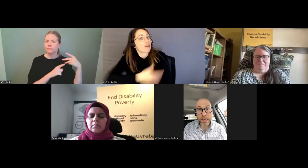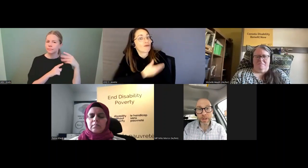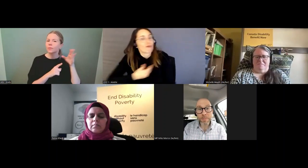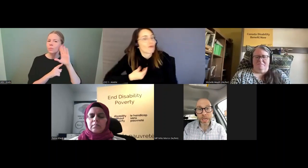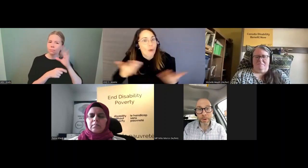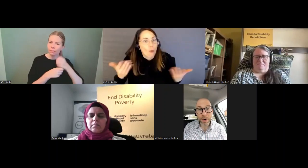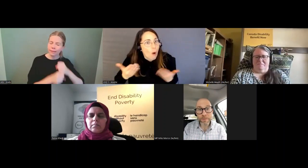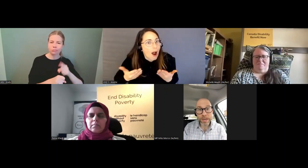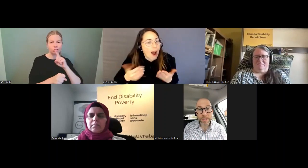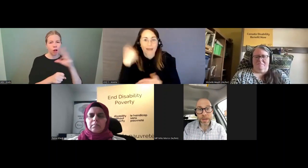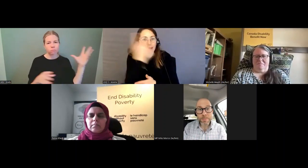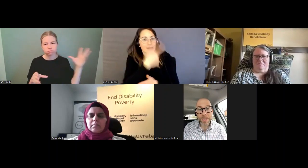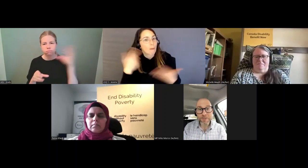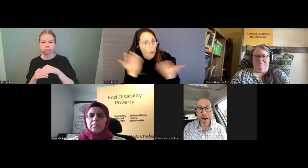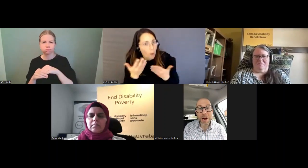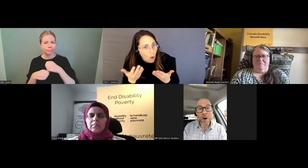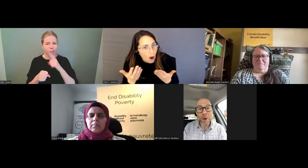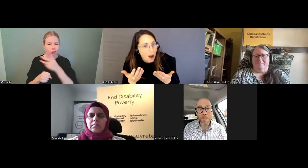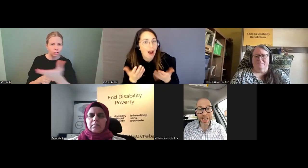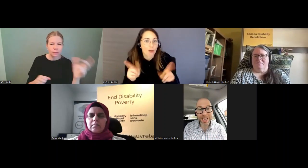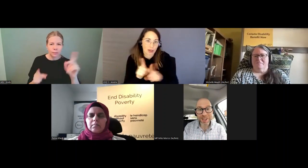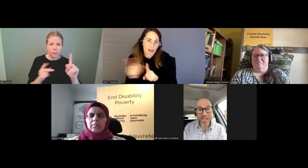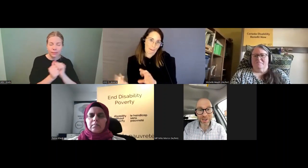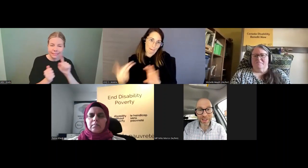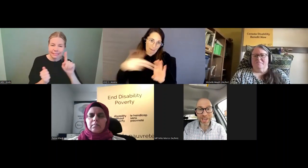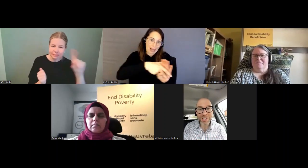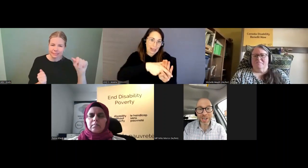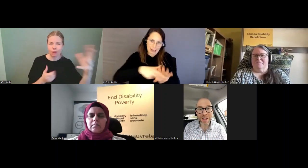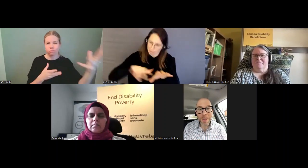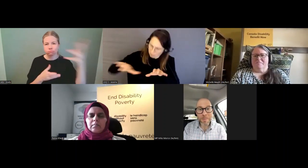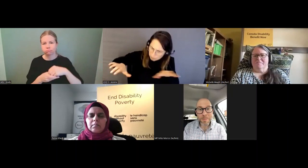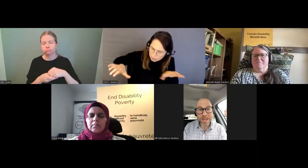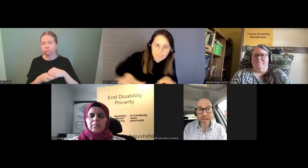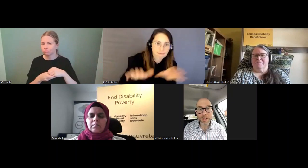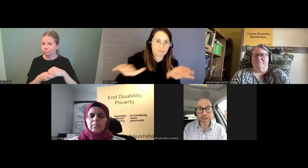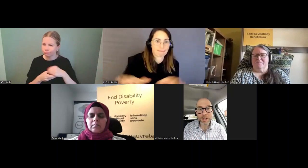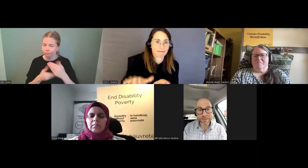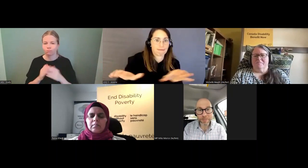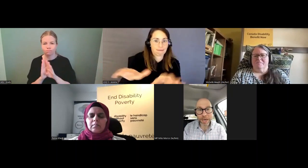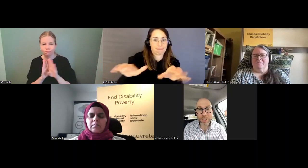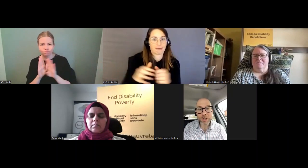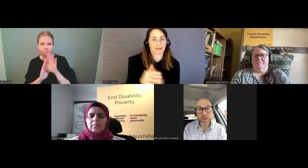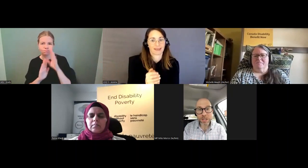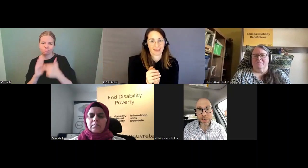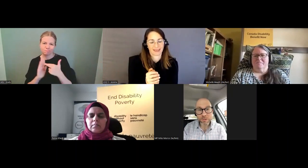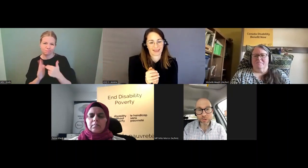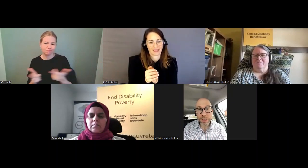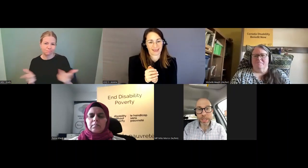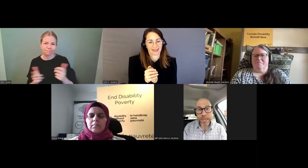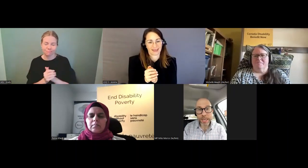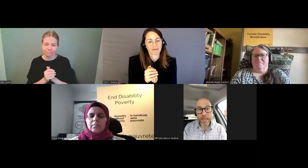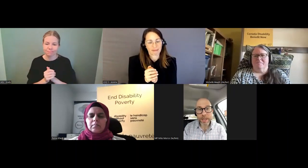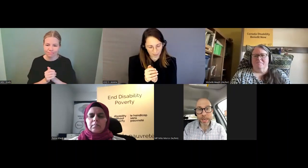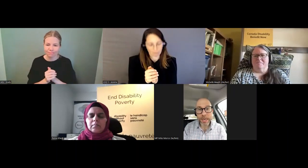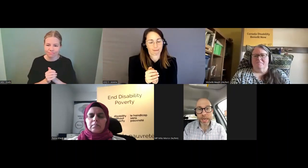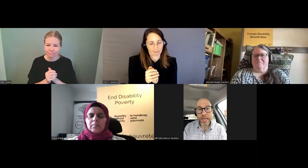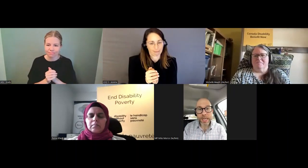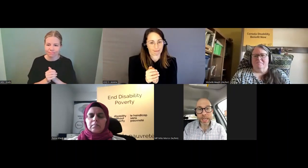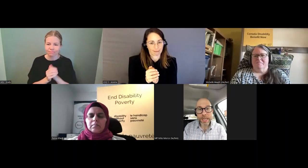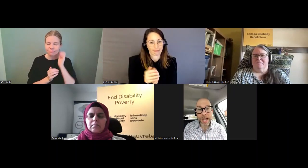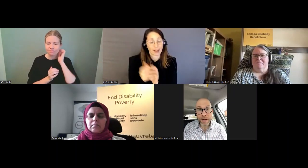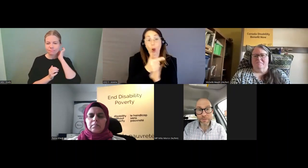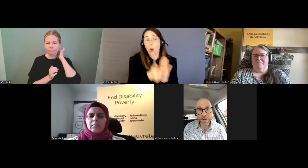BE A PART OF IT BECAUSE MY HOPE IN THIS LEGISLATION BEING TRANSFORMATIONAL REALLY IS IN THE ADVOCACY